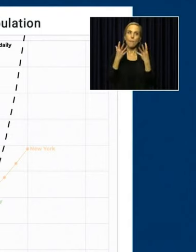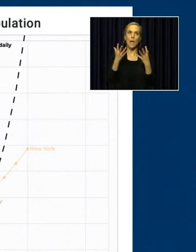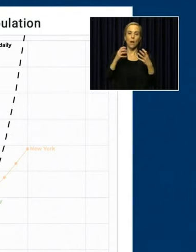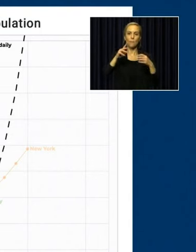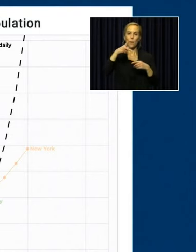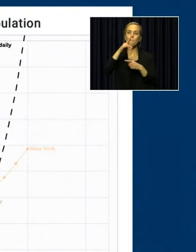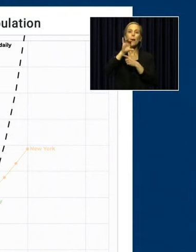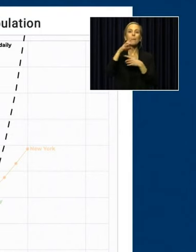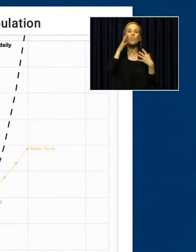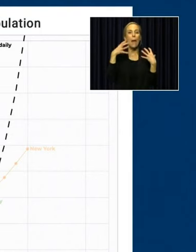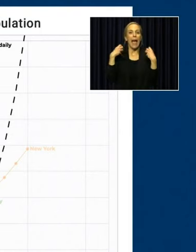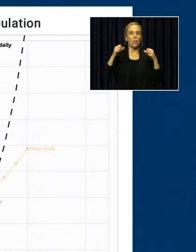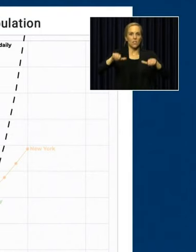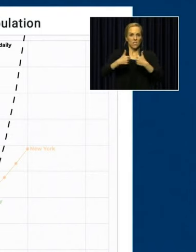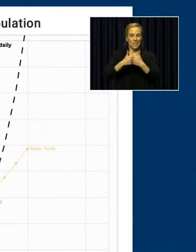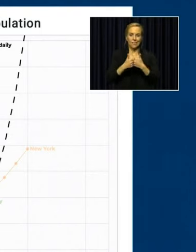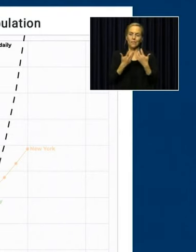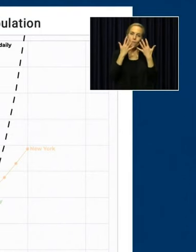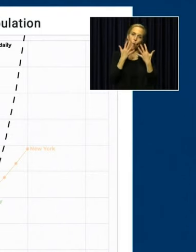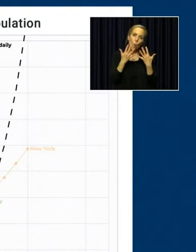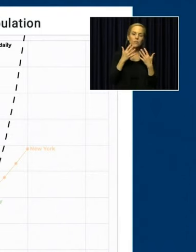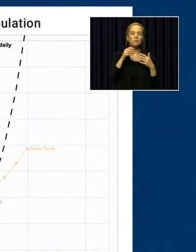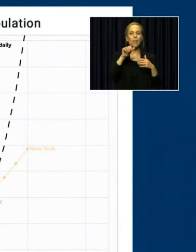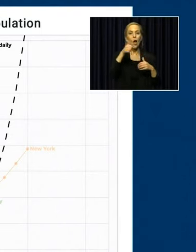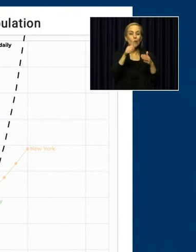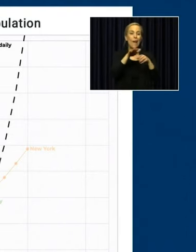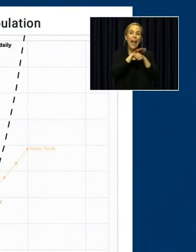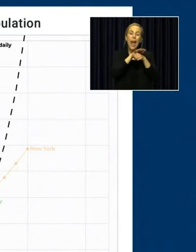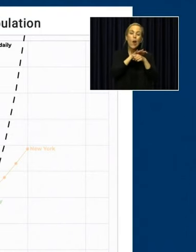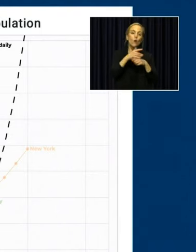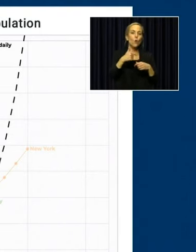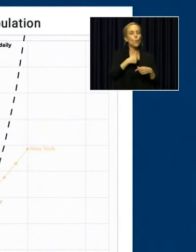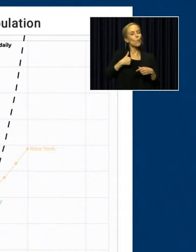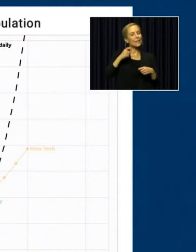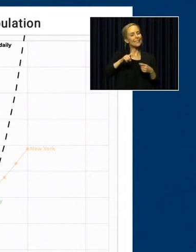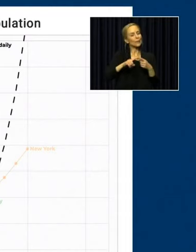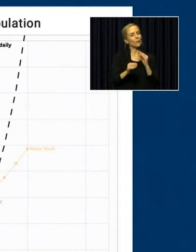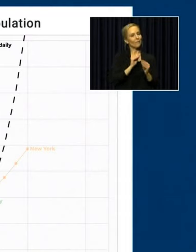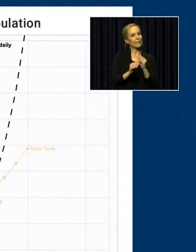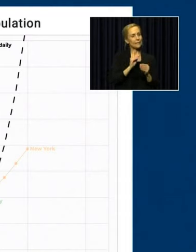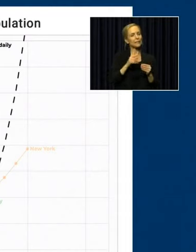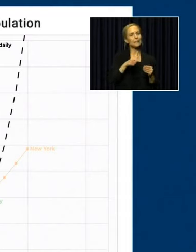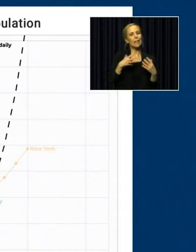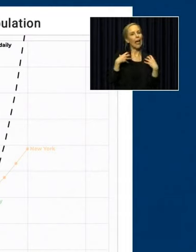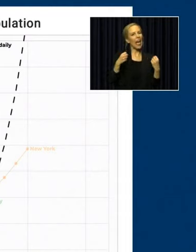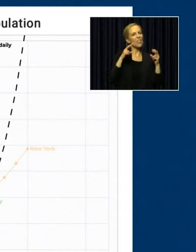HAVE TO DO ALL THE SOCIAL DISTANCING, YOU HAVE TO STAY AWAY FROM EACH OTHER SIX TO TEN FEET.